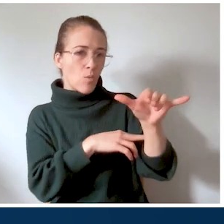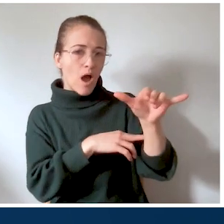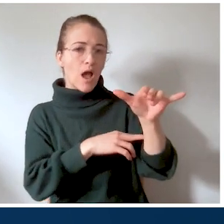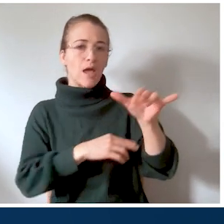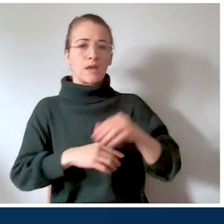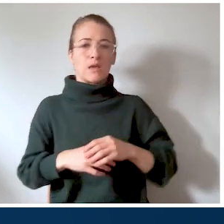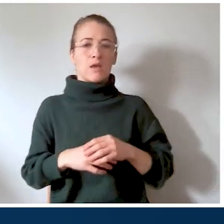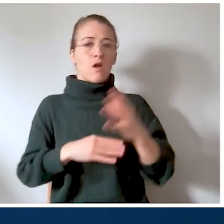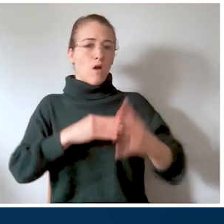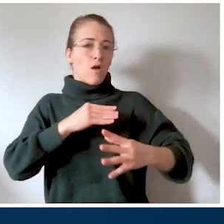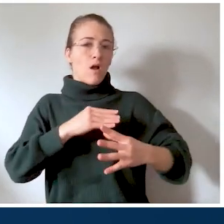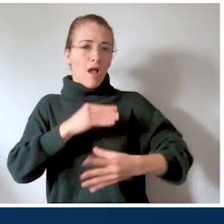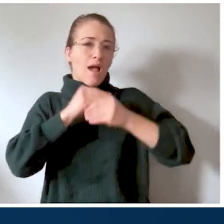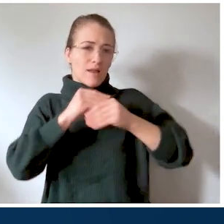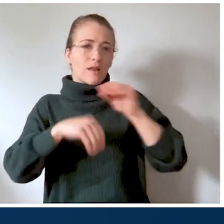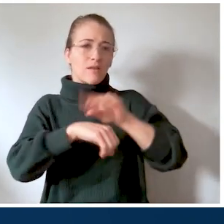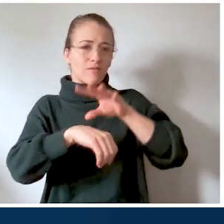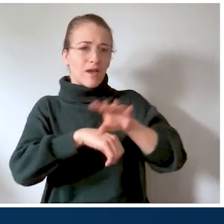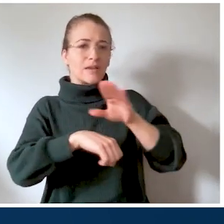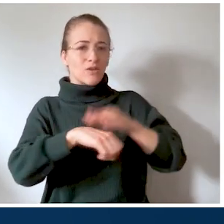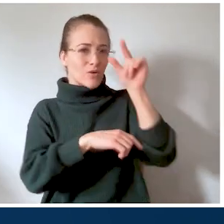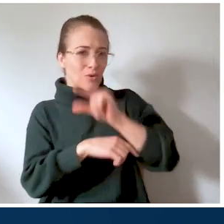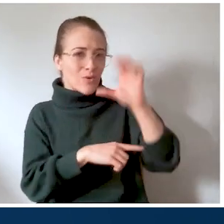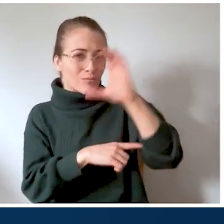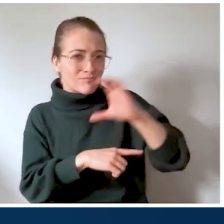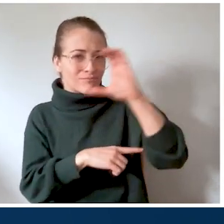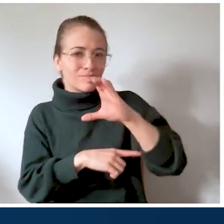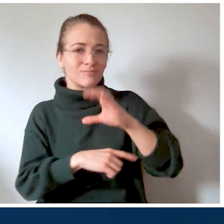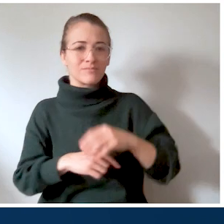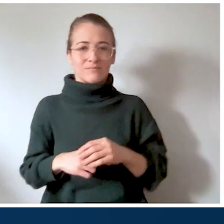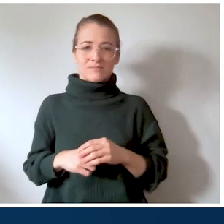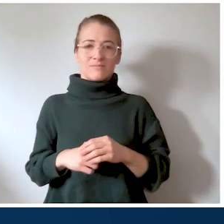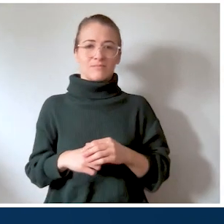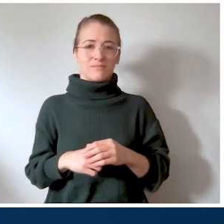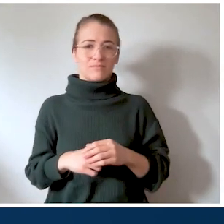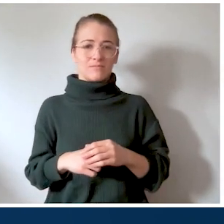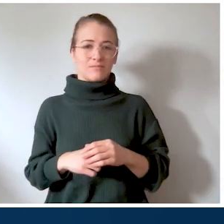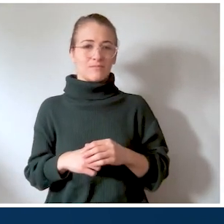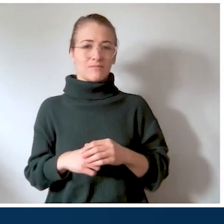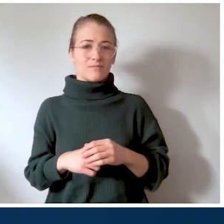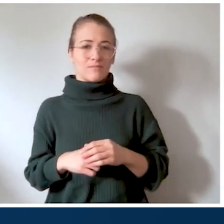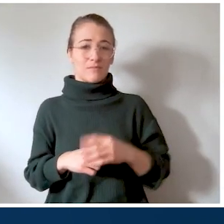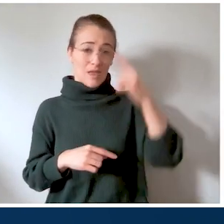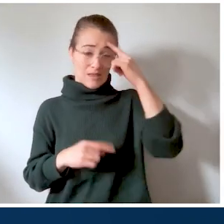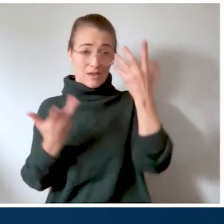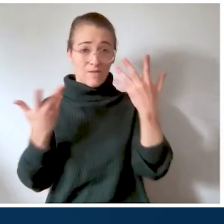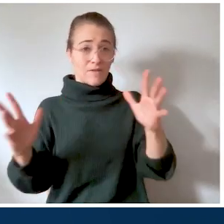and also your advice on Google searching. And I think I've covered all of my questions,